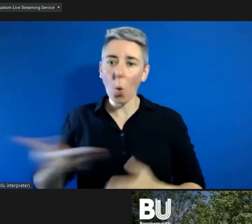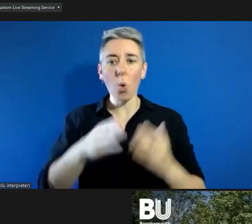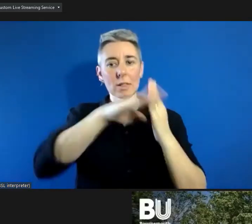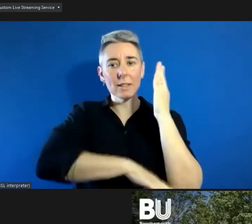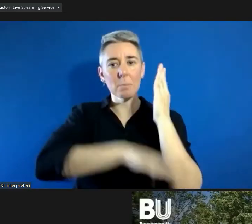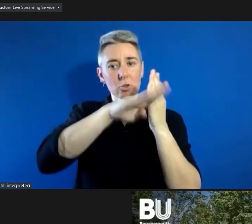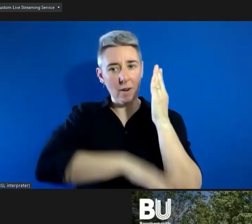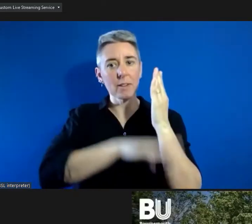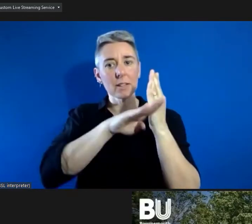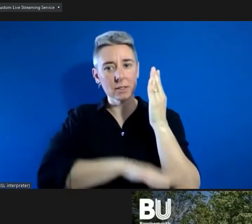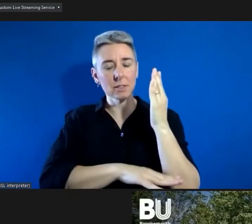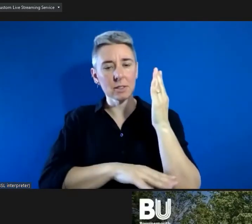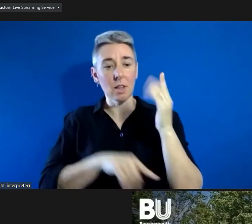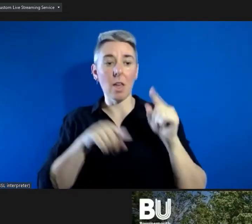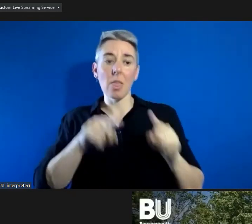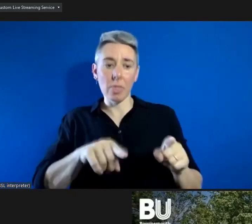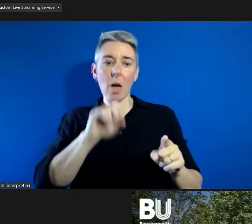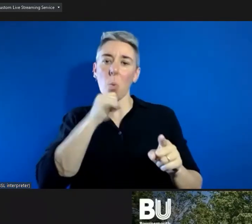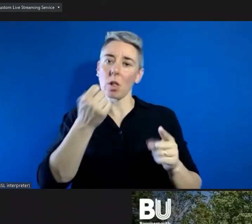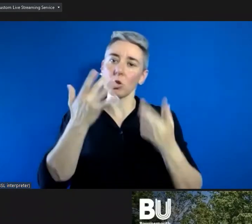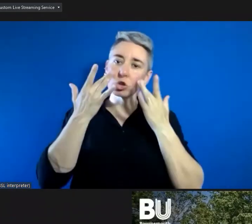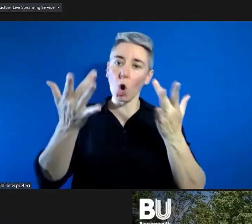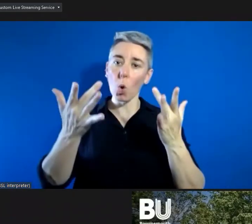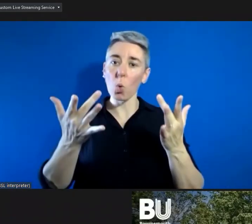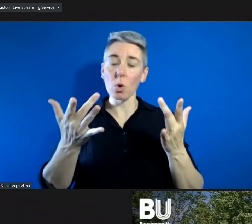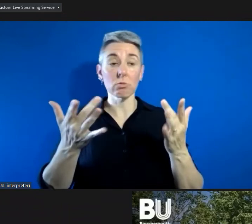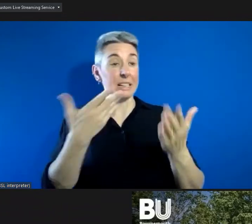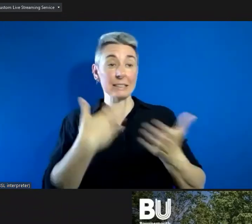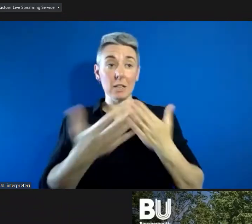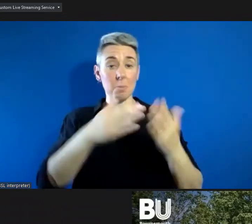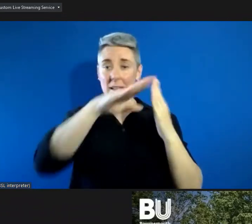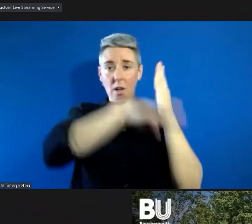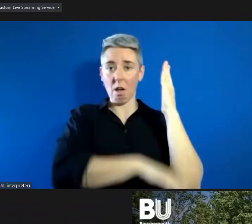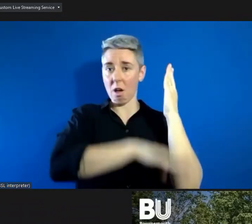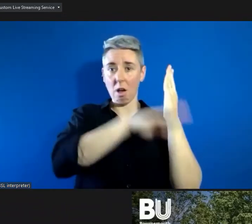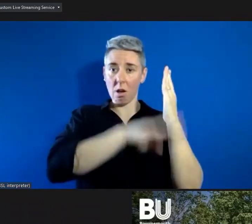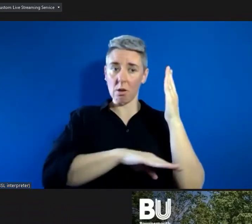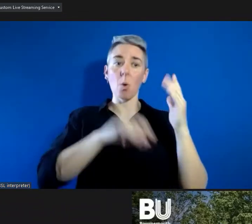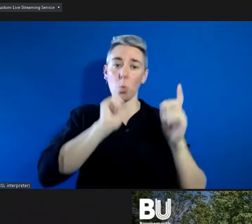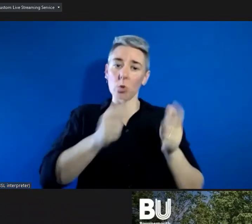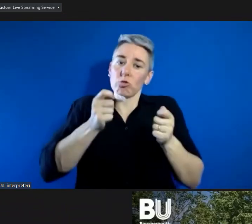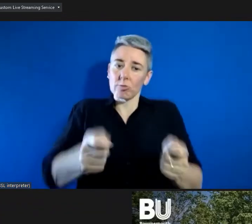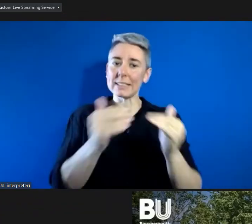how inclusive or tolerant we are. Apart from that, no one really wants to be tolerated.